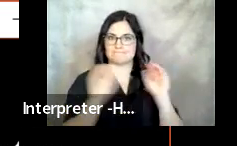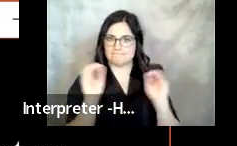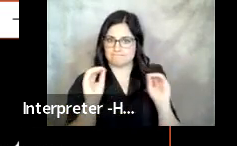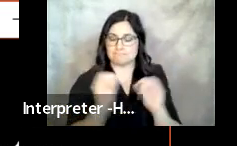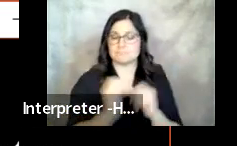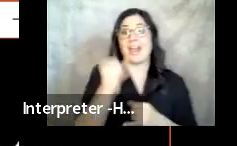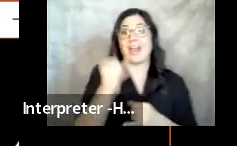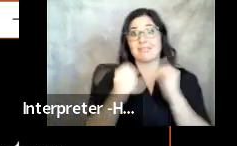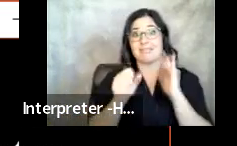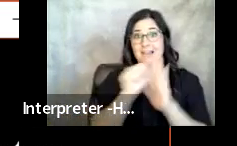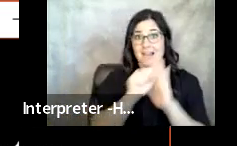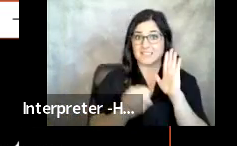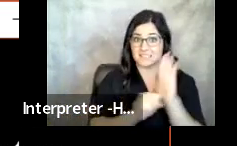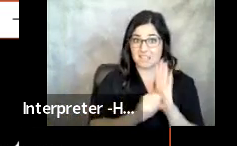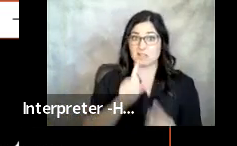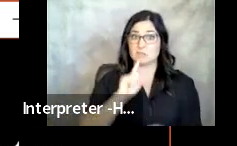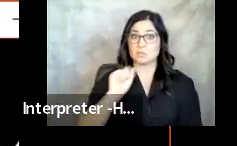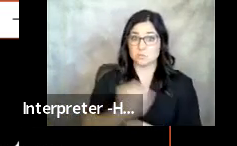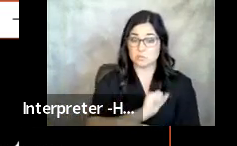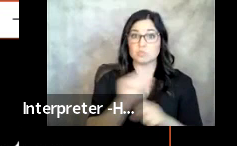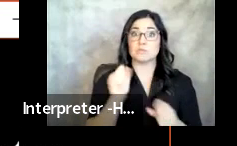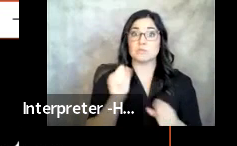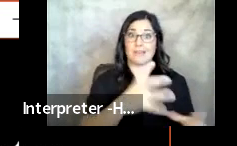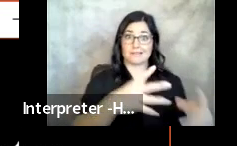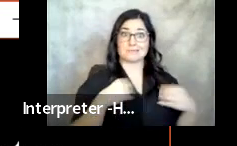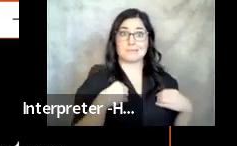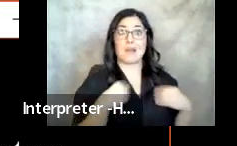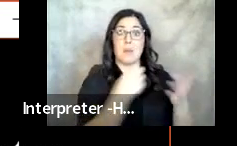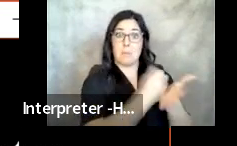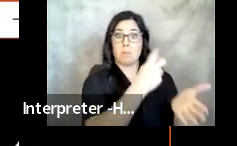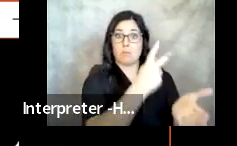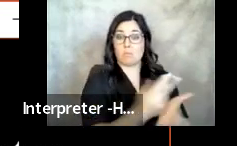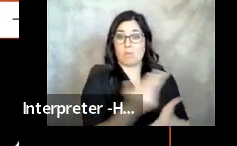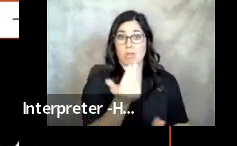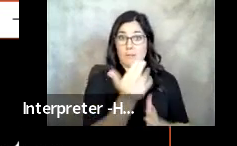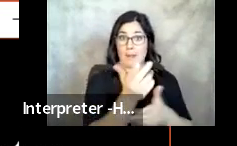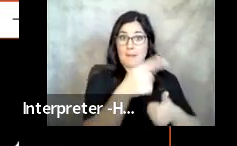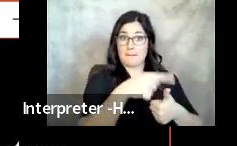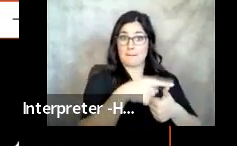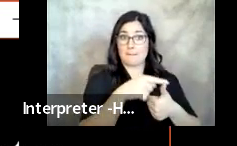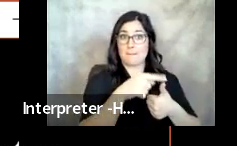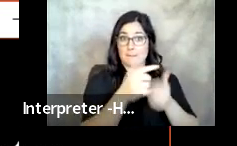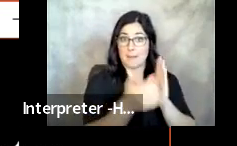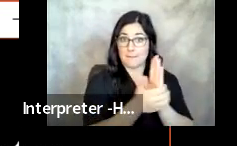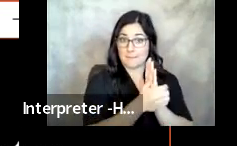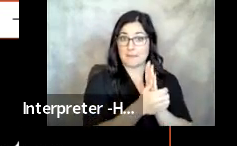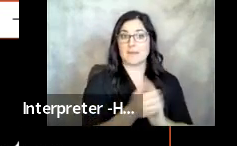Get around to ratifying the 13th Amendment as a kind of symbolic thing was Mississippi.